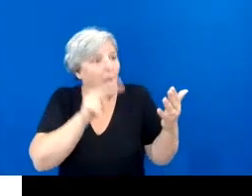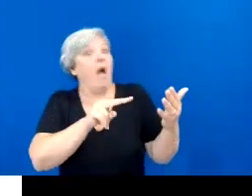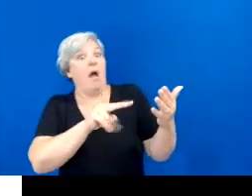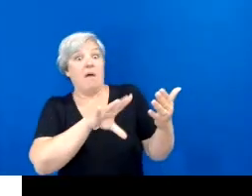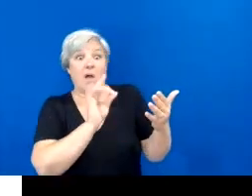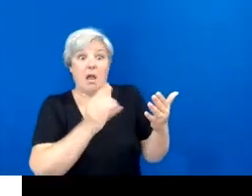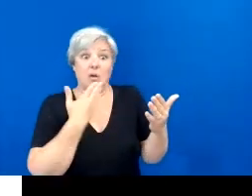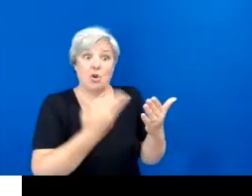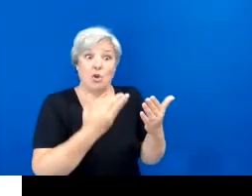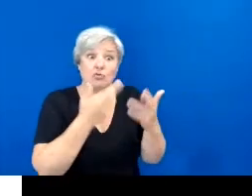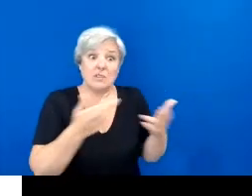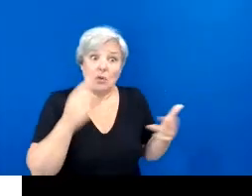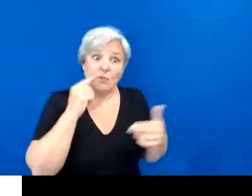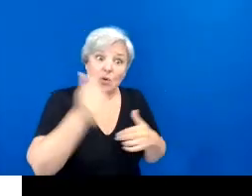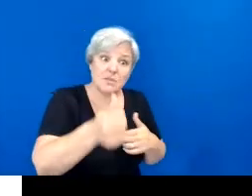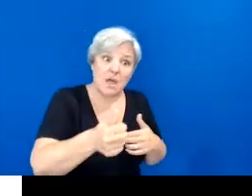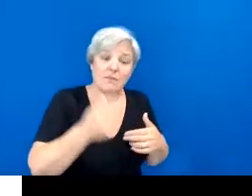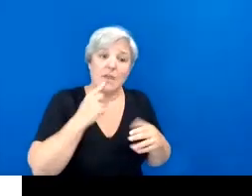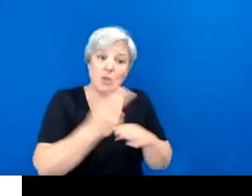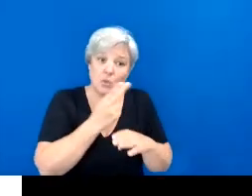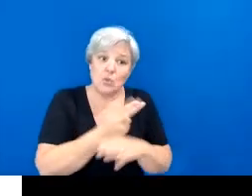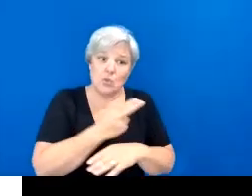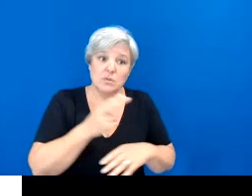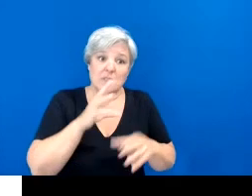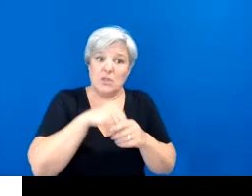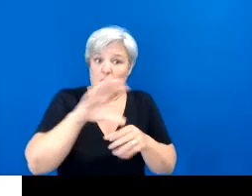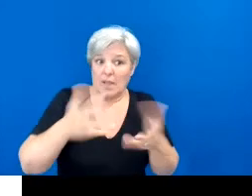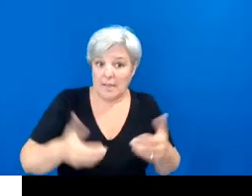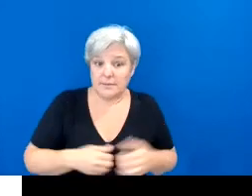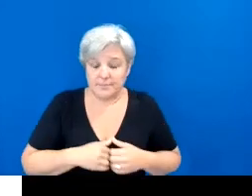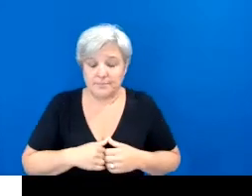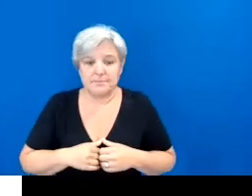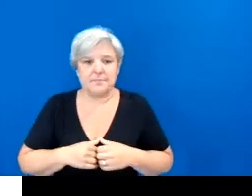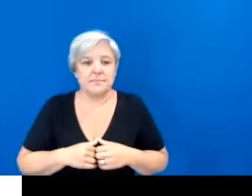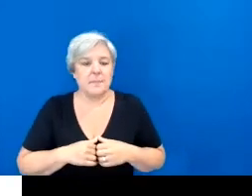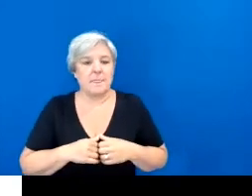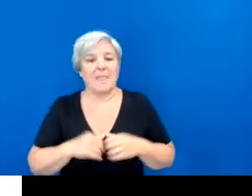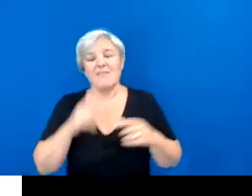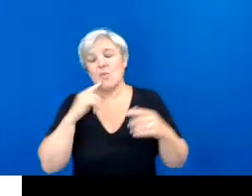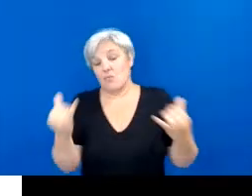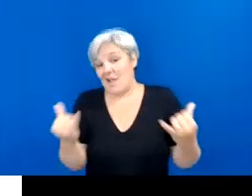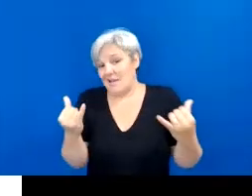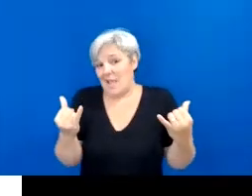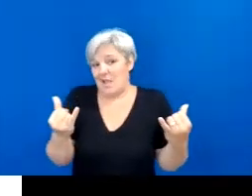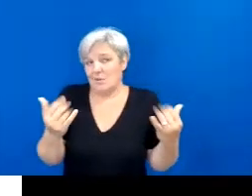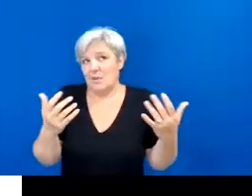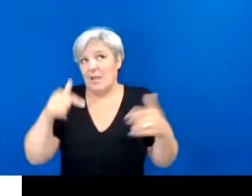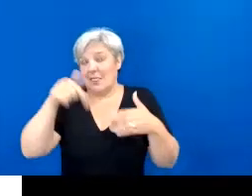or sources that you'll be able to use in your courses. And you know, at this time in this semester, it's probably